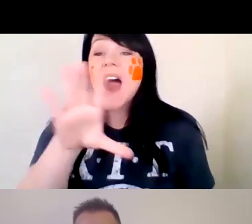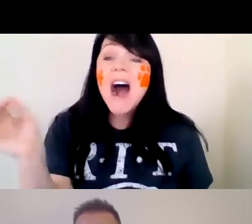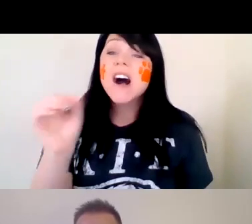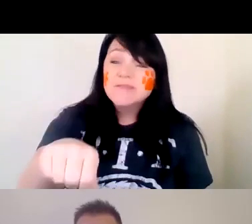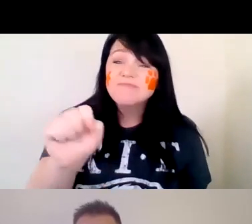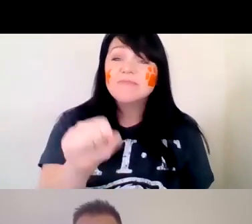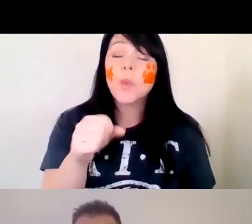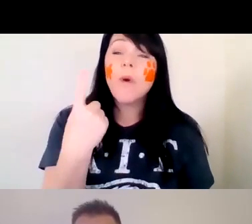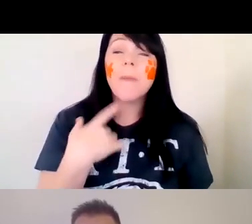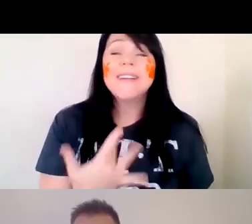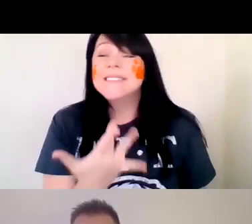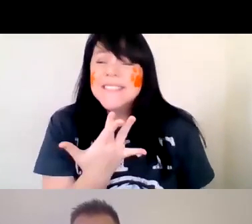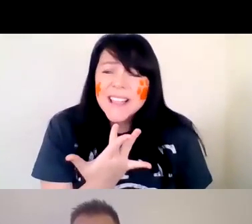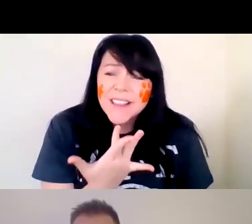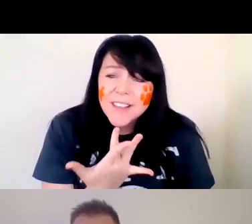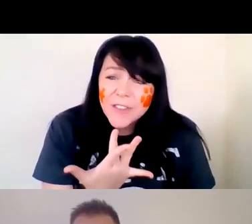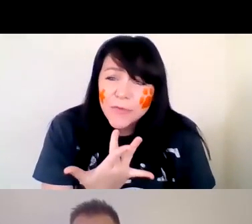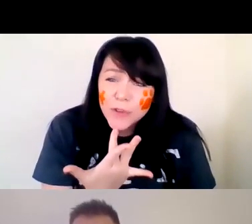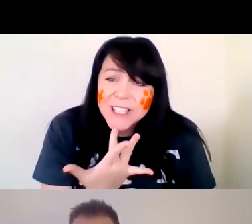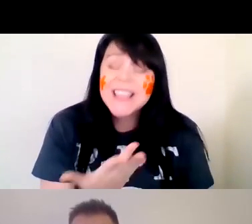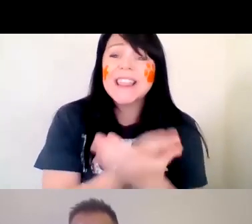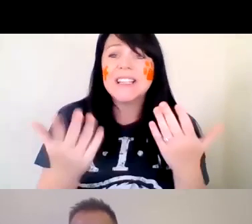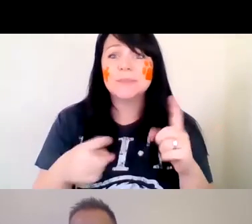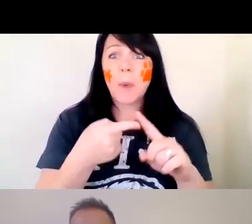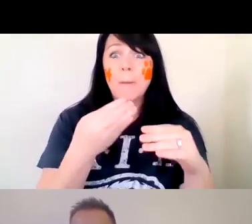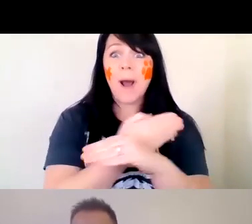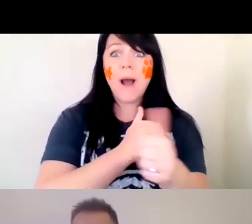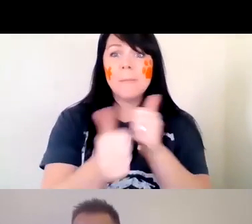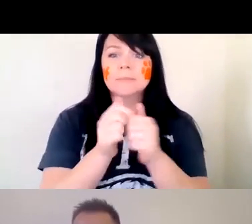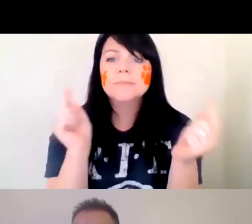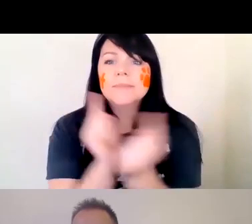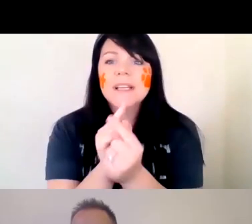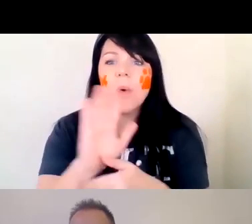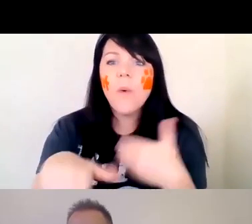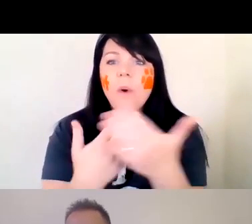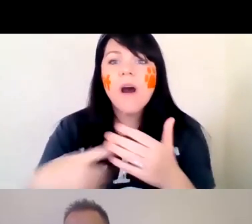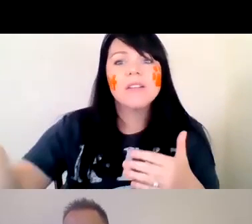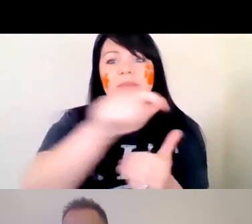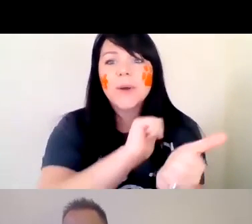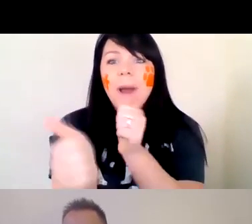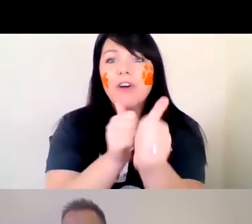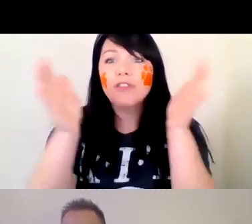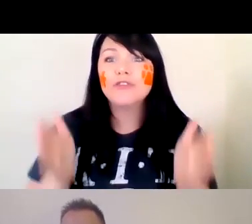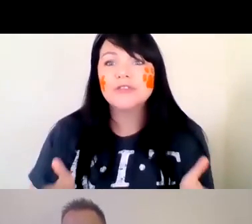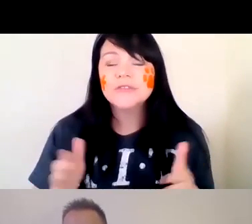Michelle: One of my favorite things about Math Competition, is getting to meet all of the competitors.